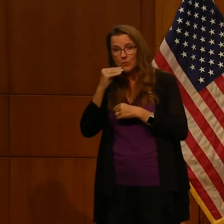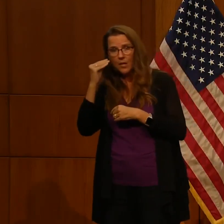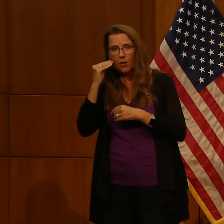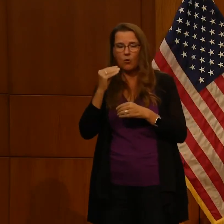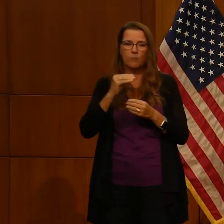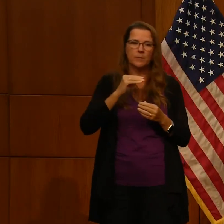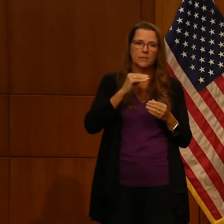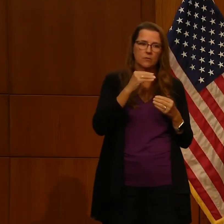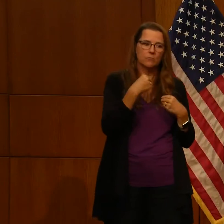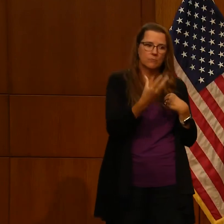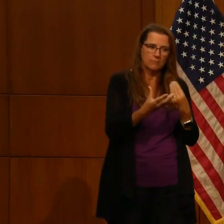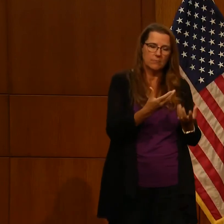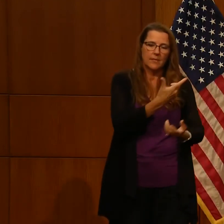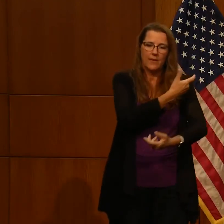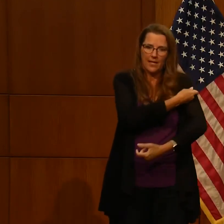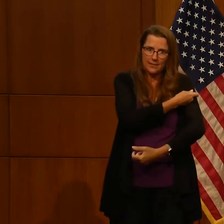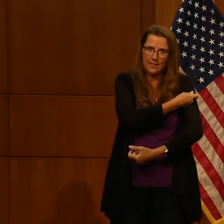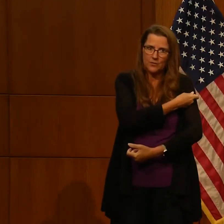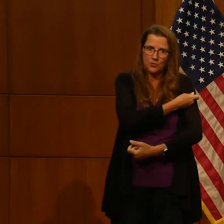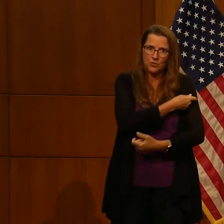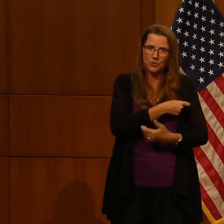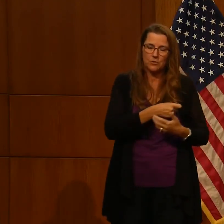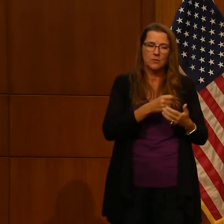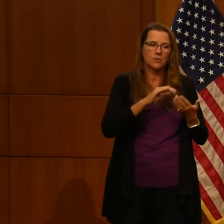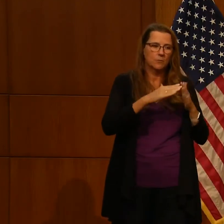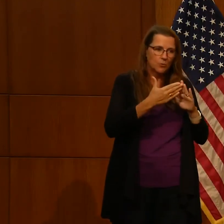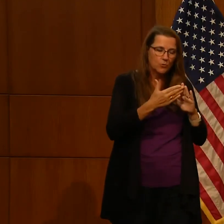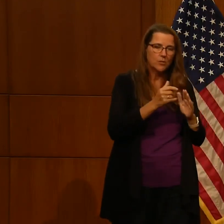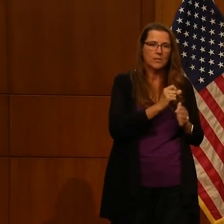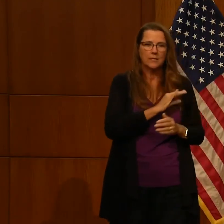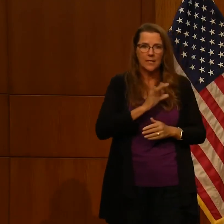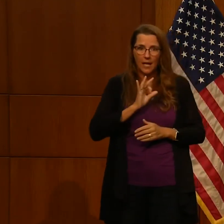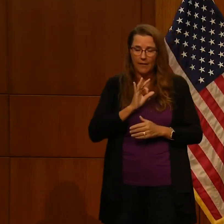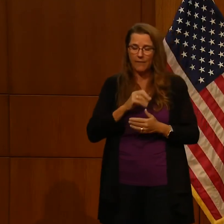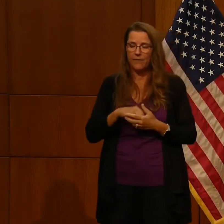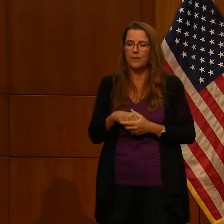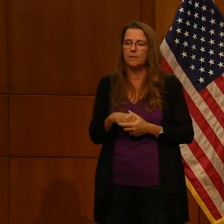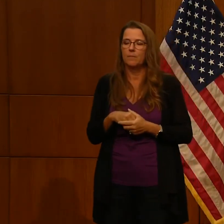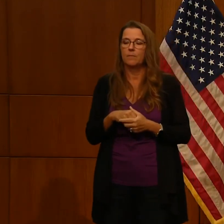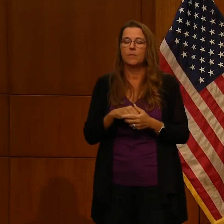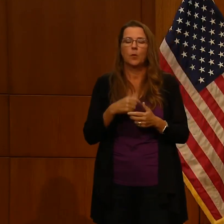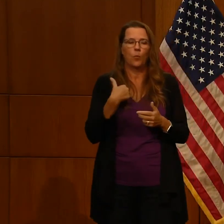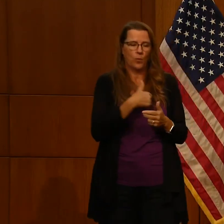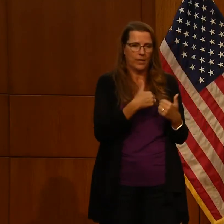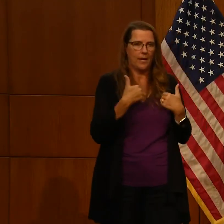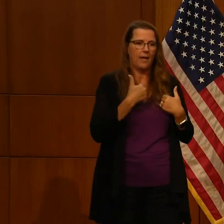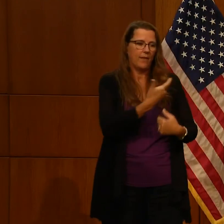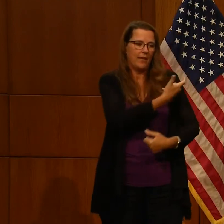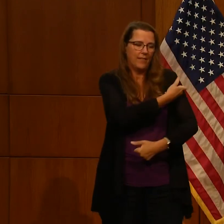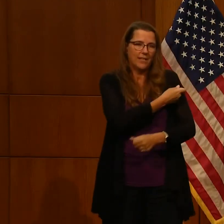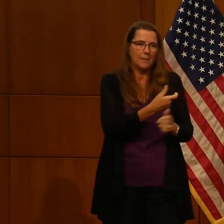VACCINATION AMONGST OUR STUDENTS. OUR STAFF AND OUR